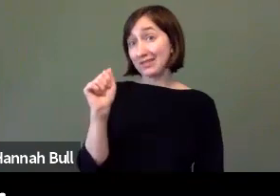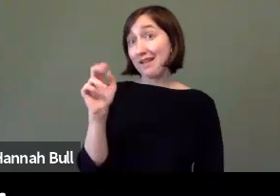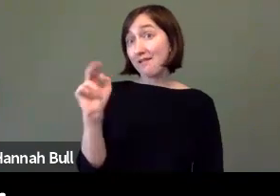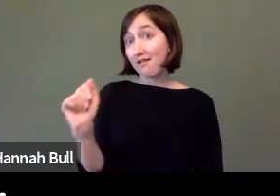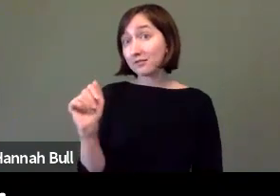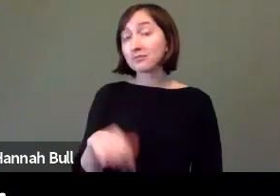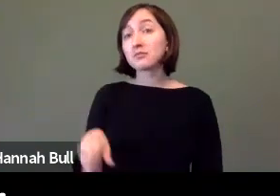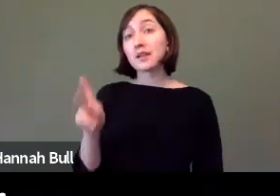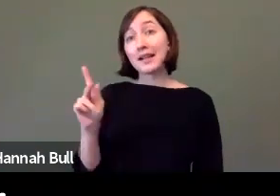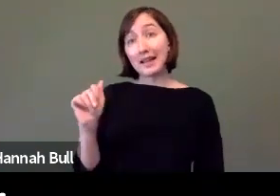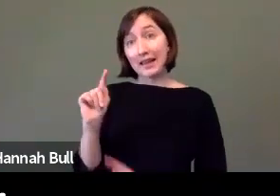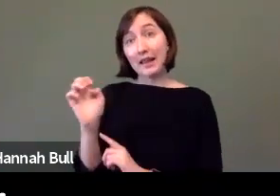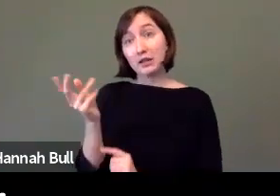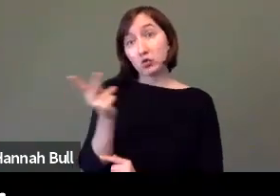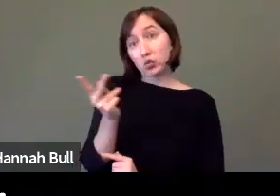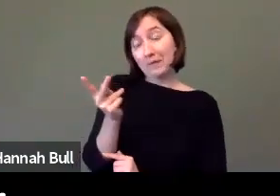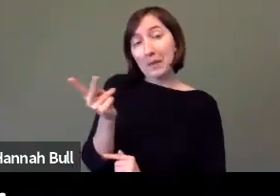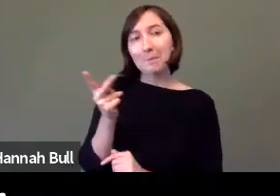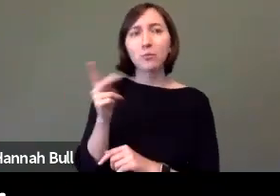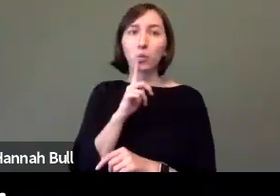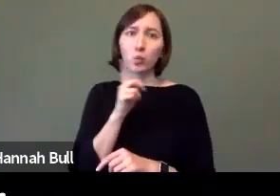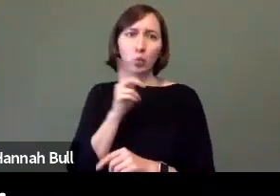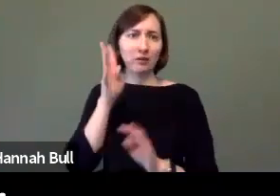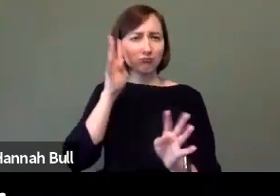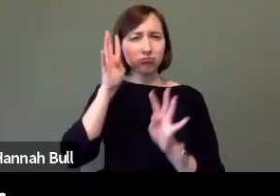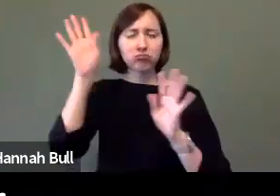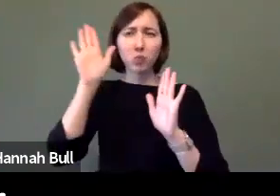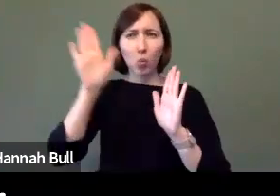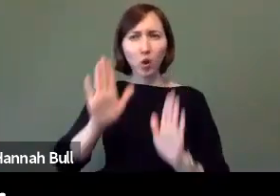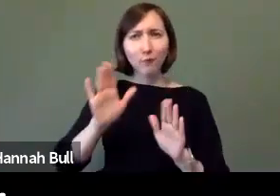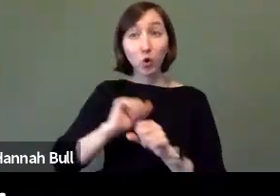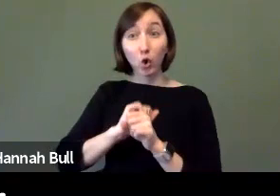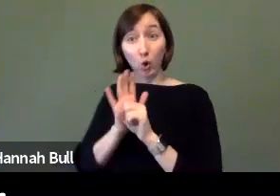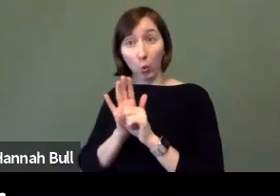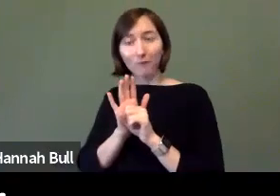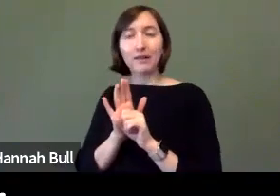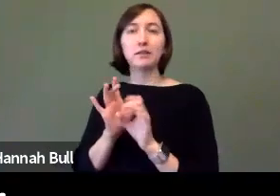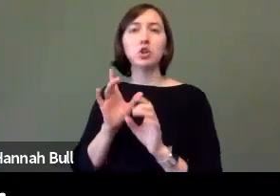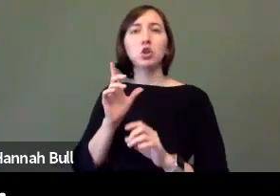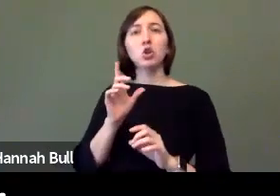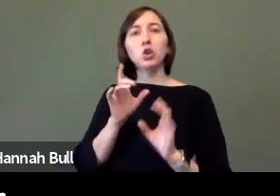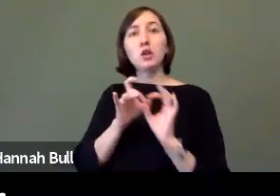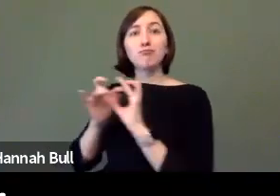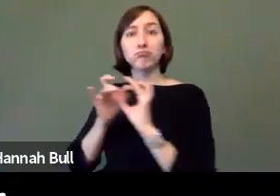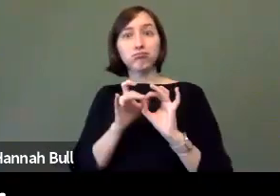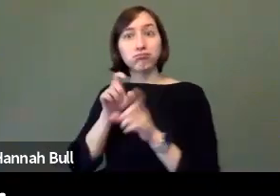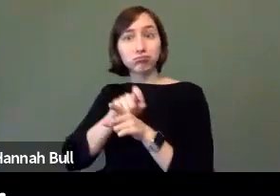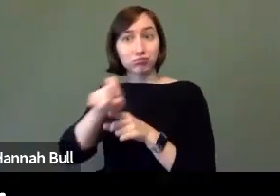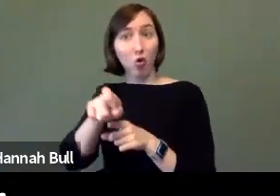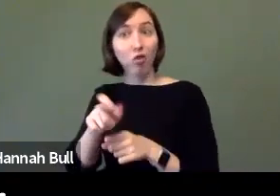DD network calls. I'll turn it over to them to go into details.